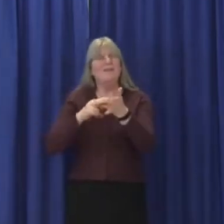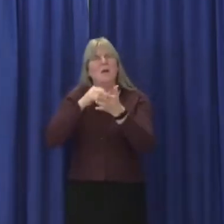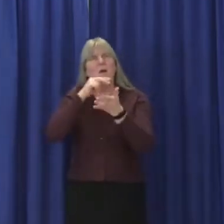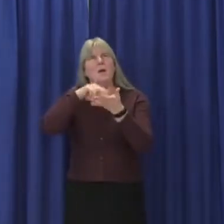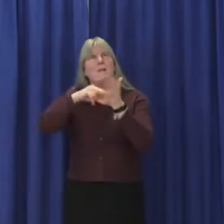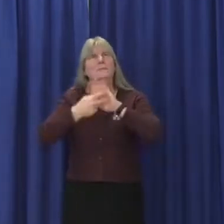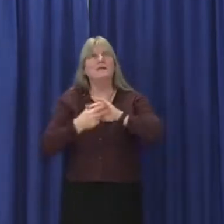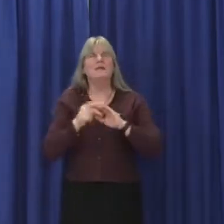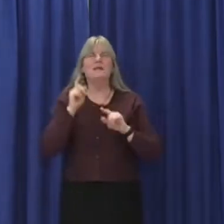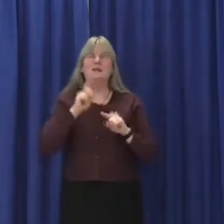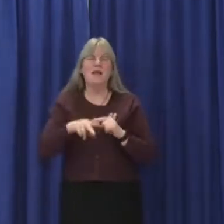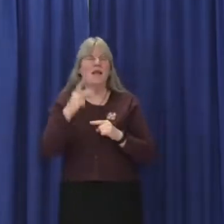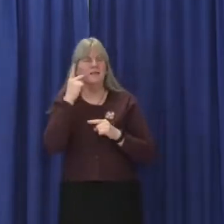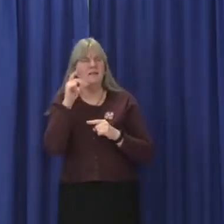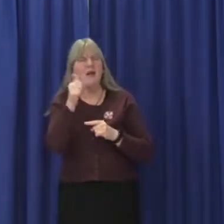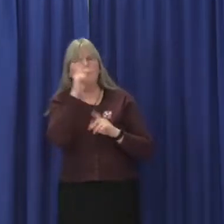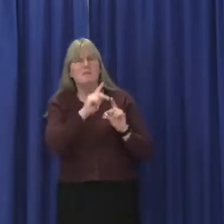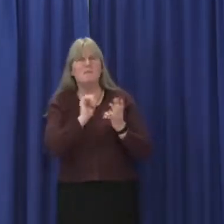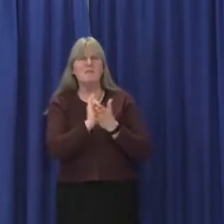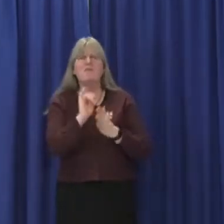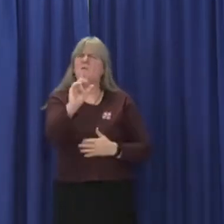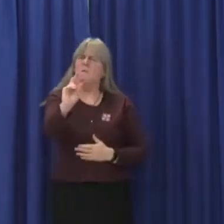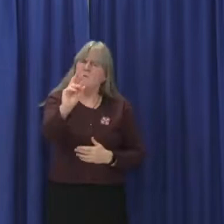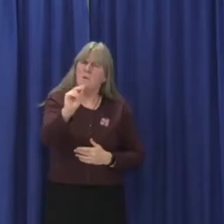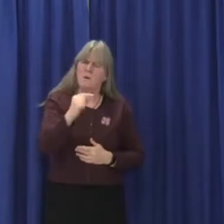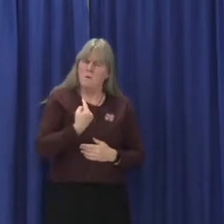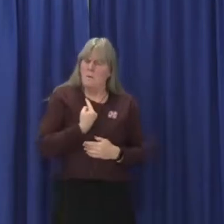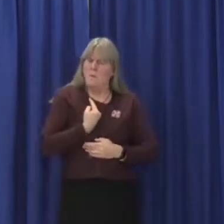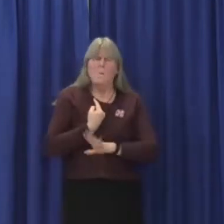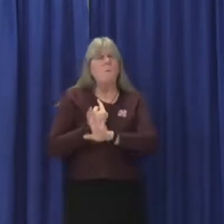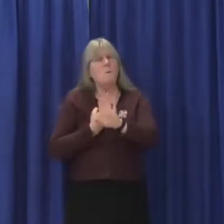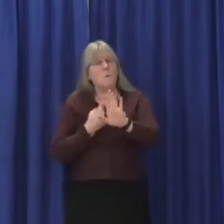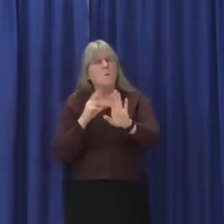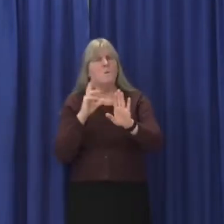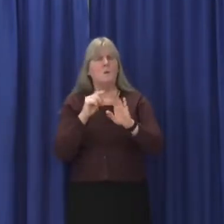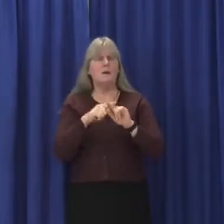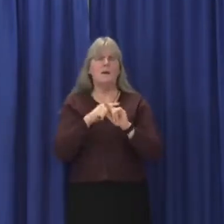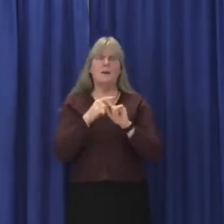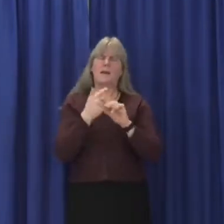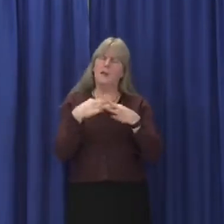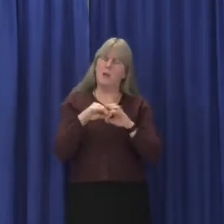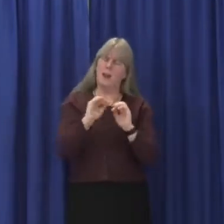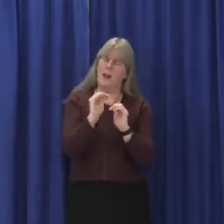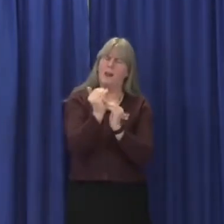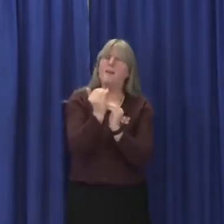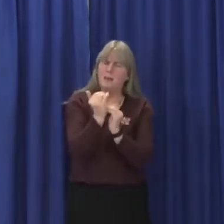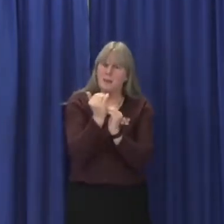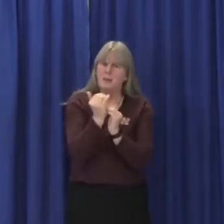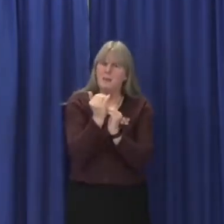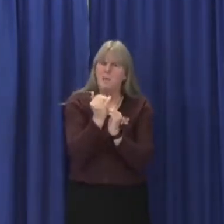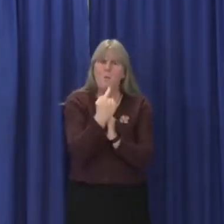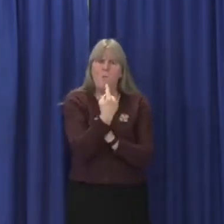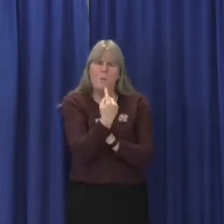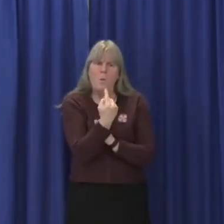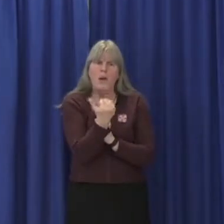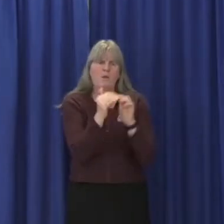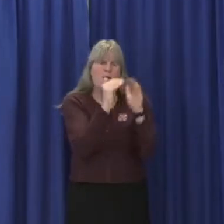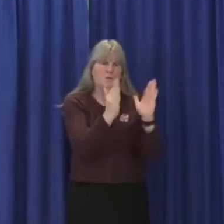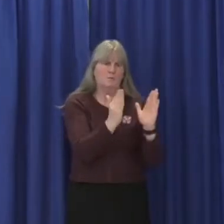cannot see anyone at all. But it is best if you limit your contacts to only one other household.